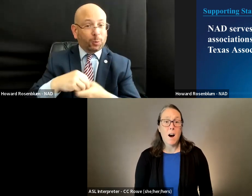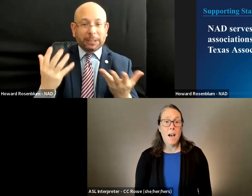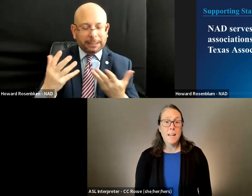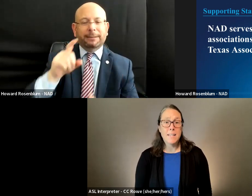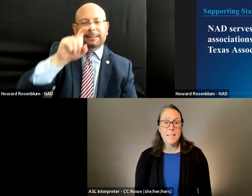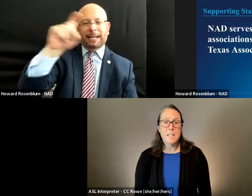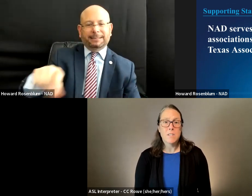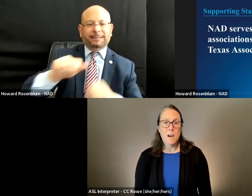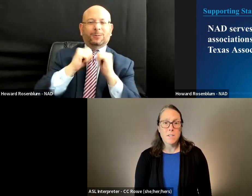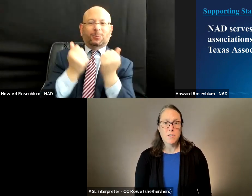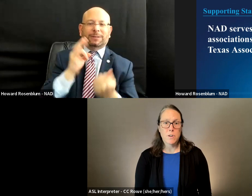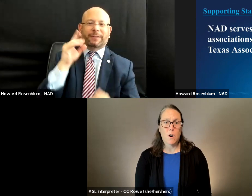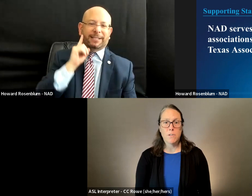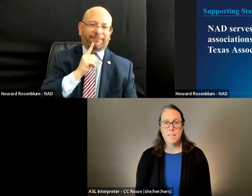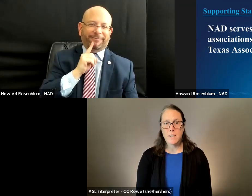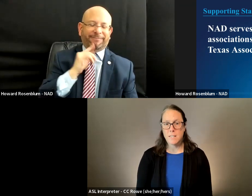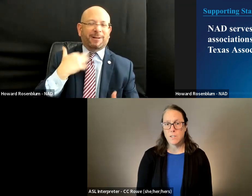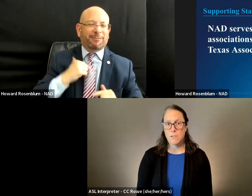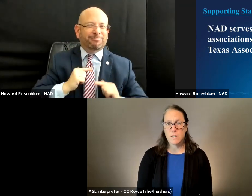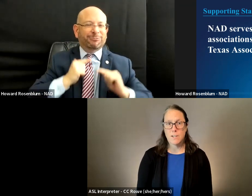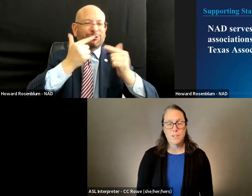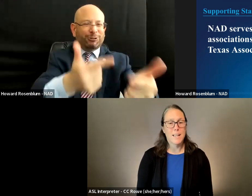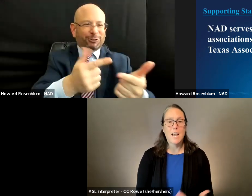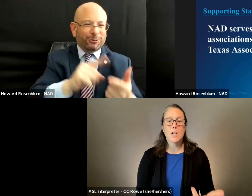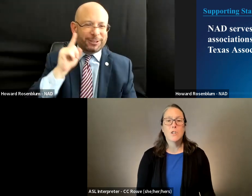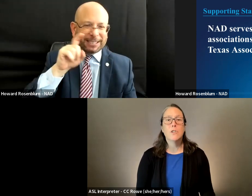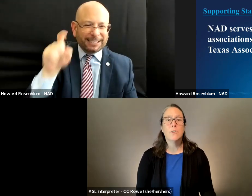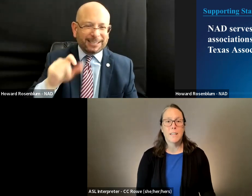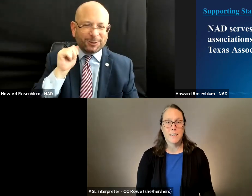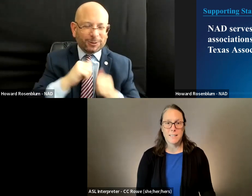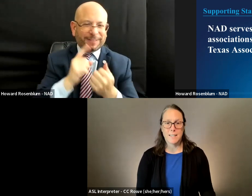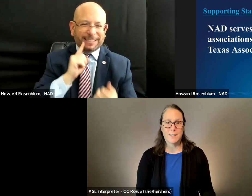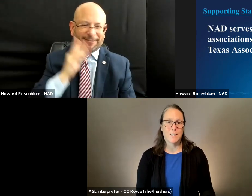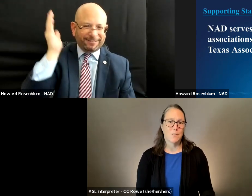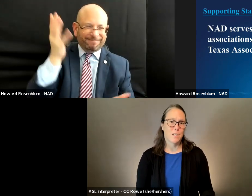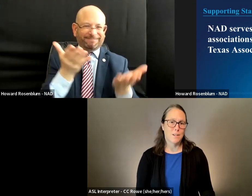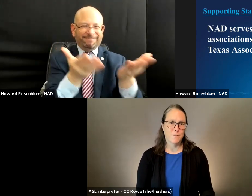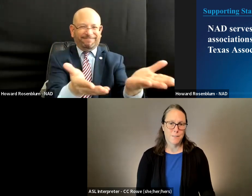There's still a lot of work that needs to be done for senior citizens. So one of the last